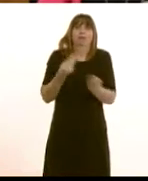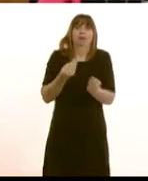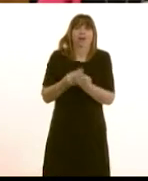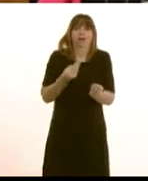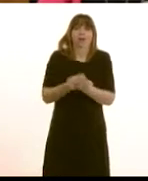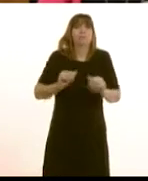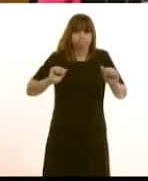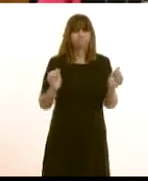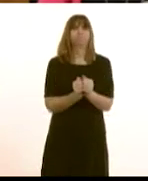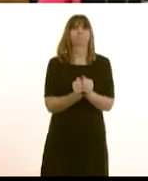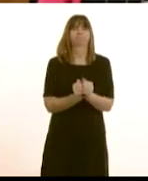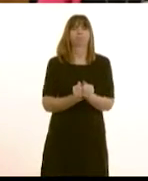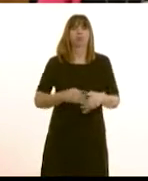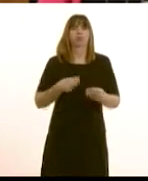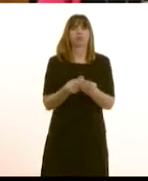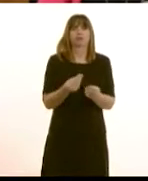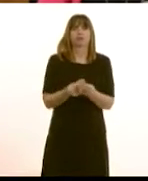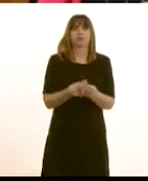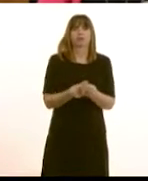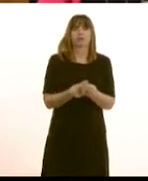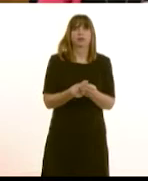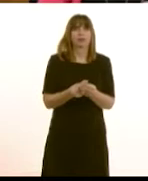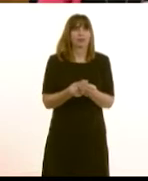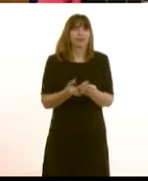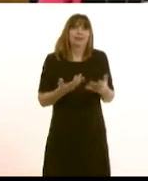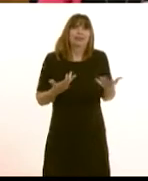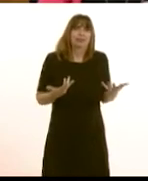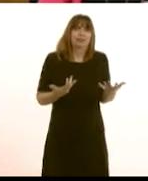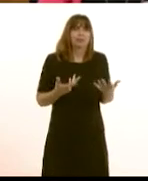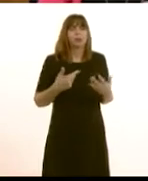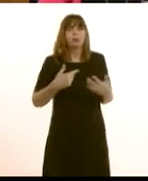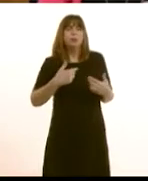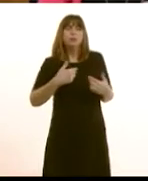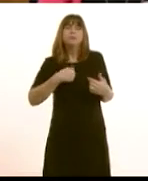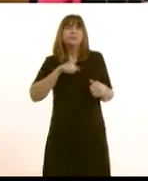price thatís made available to the developers. We are seeing a UK Government now thatís